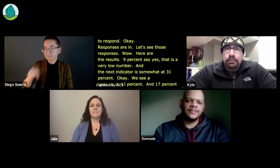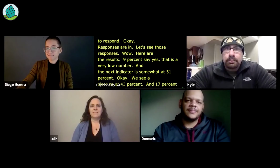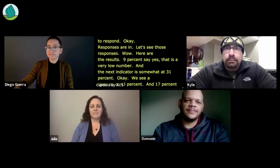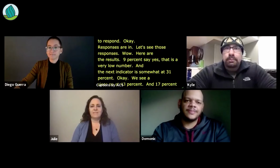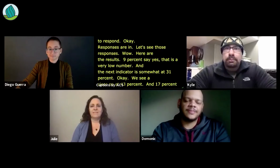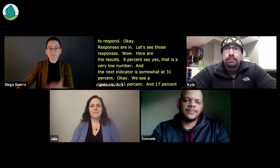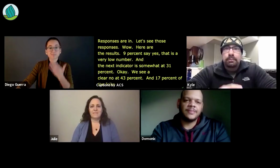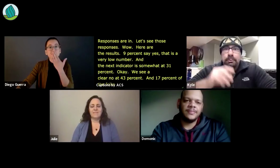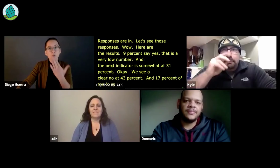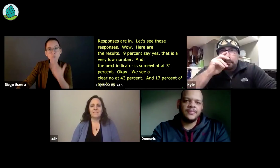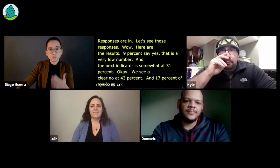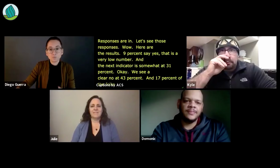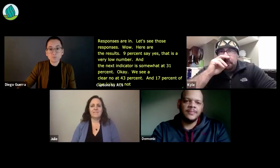Folks, thank you for your responses.